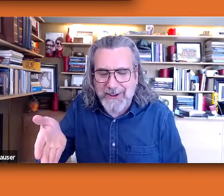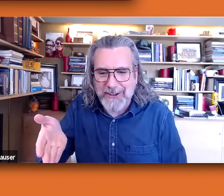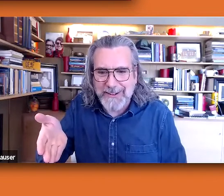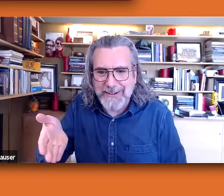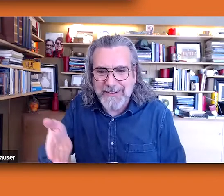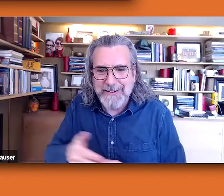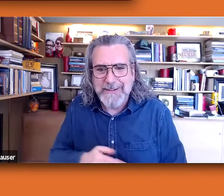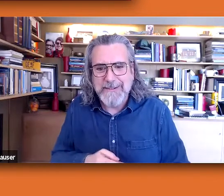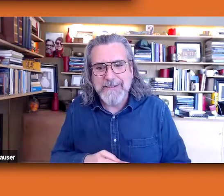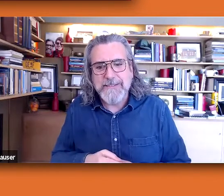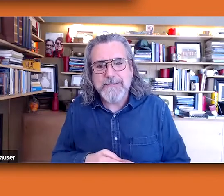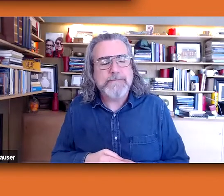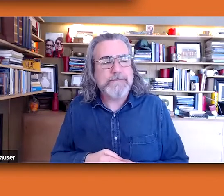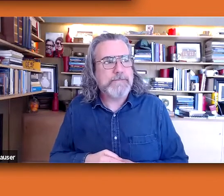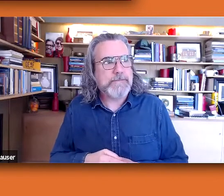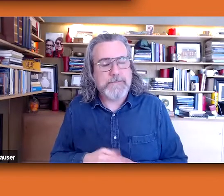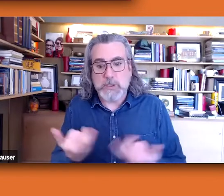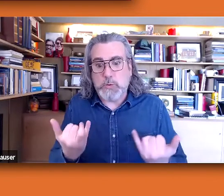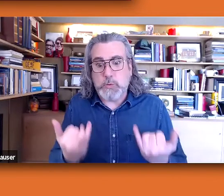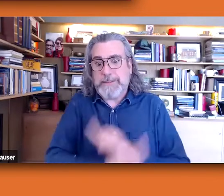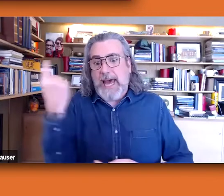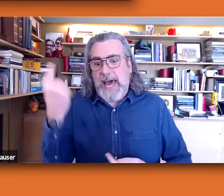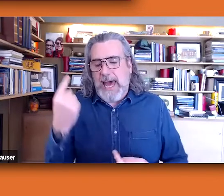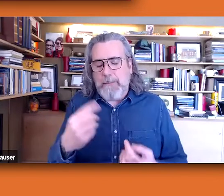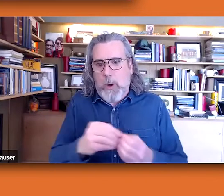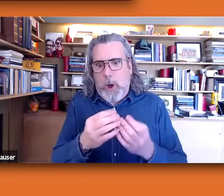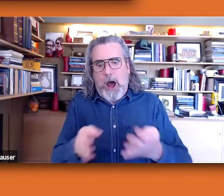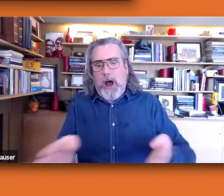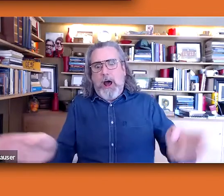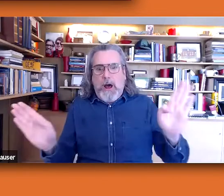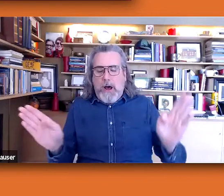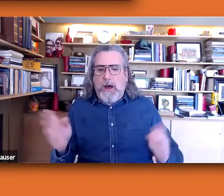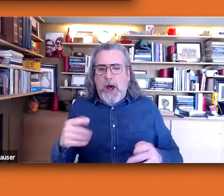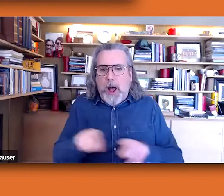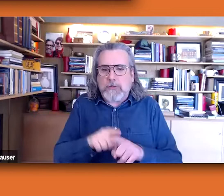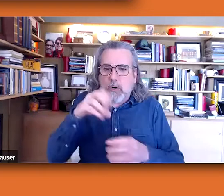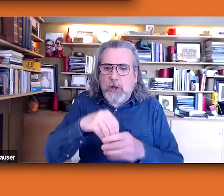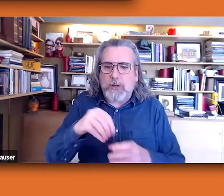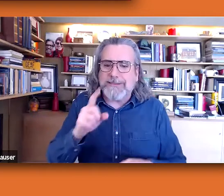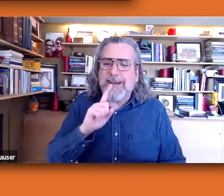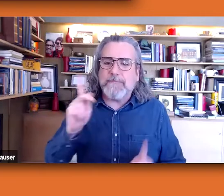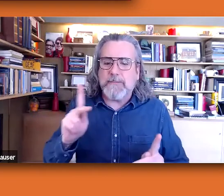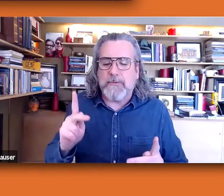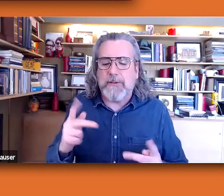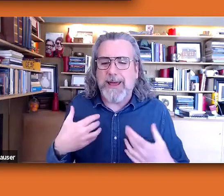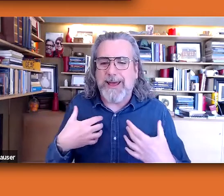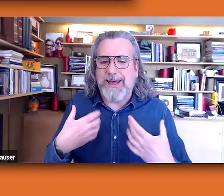and because reading was close enough to my interests. And now I not only study reading,